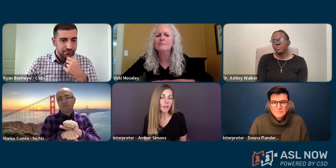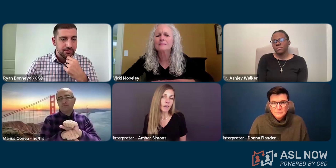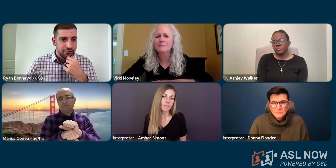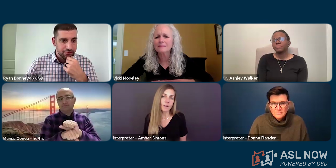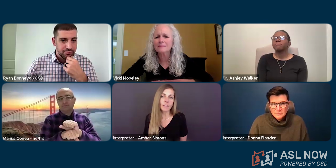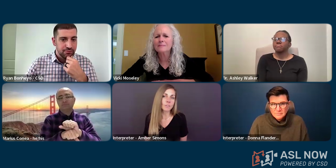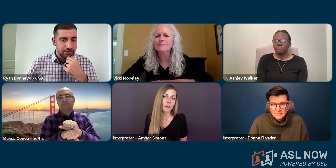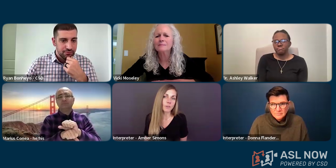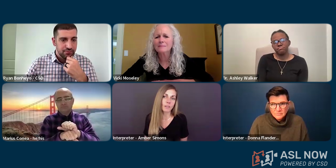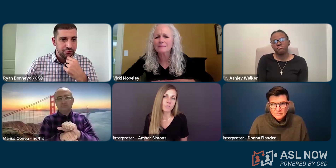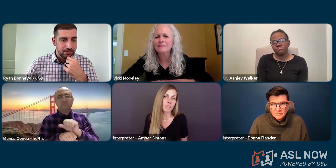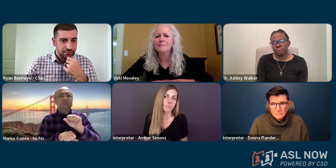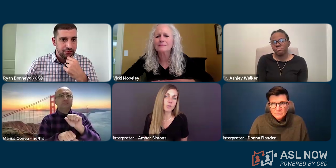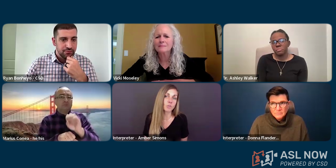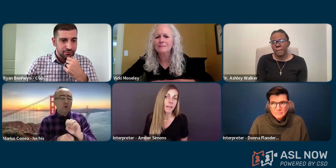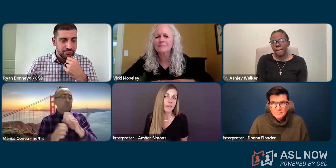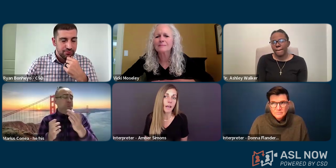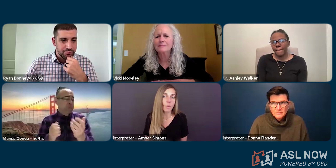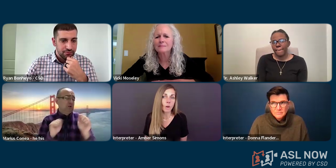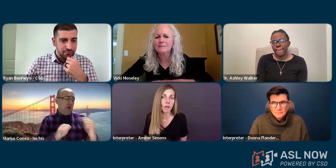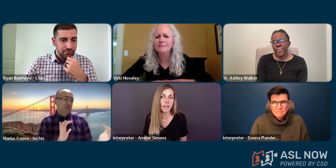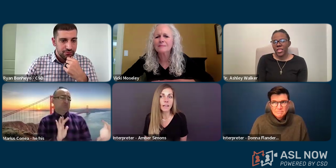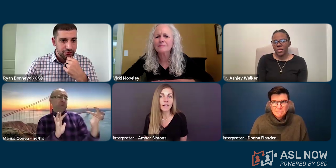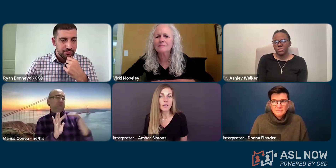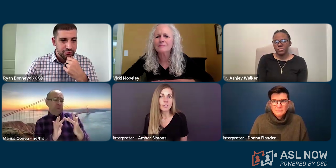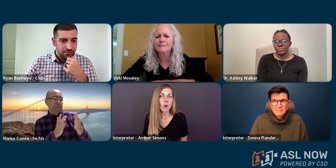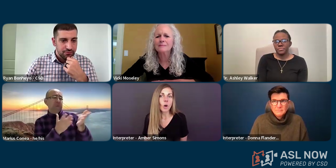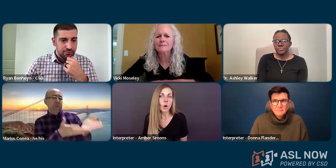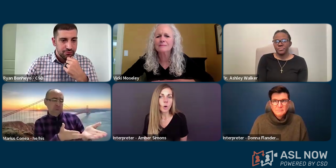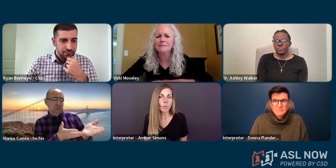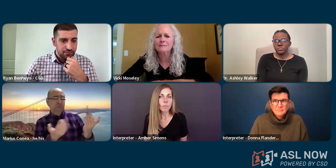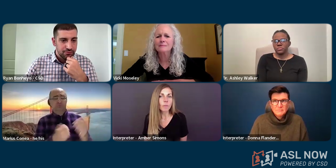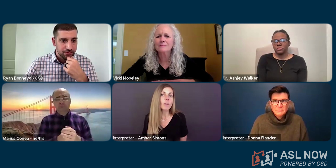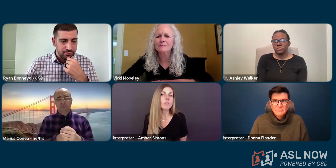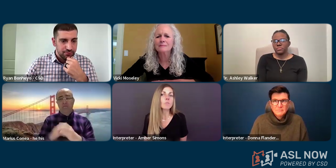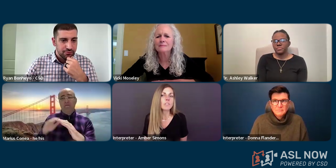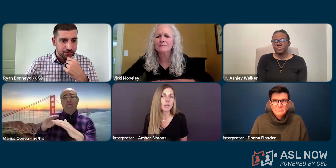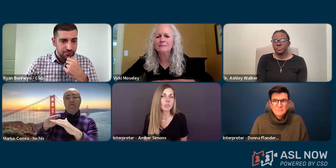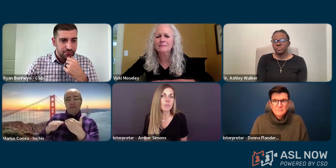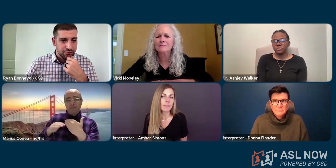I use Microsoft Teams at work so people can reach out to me.